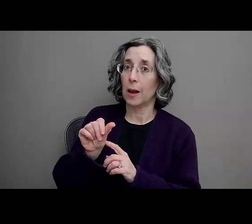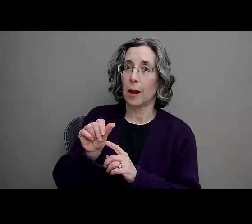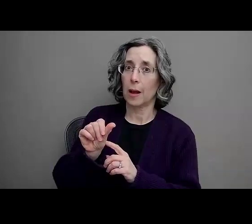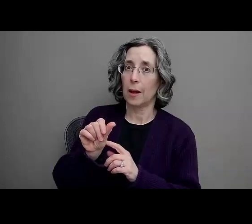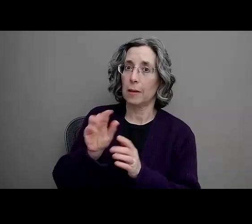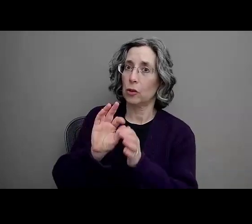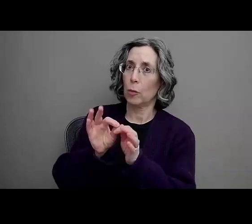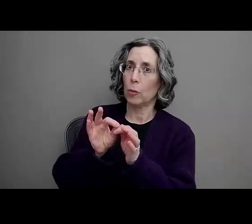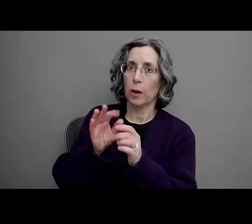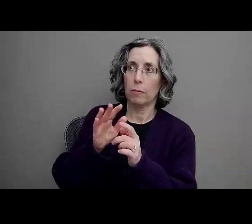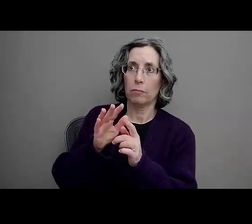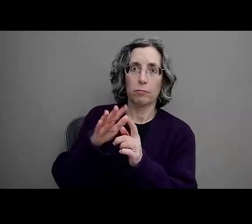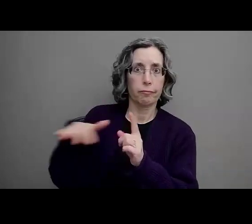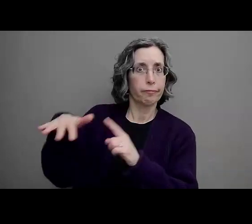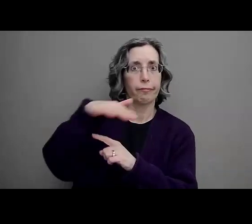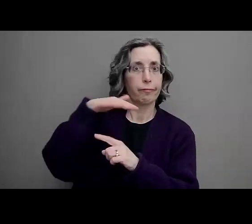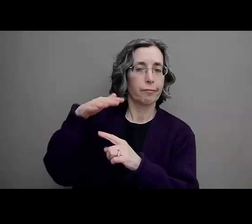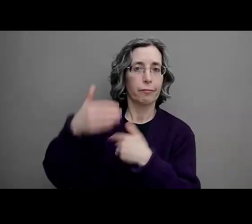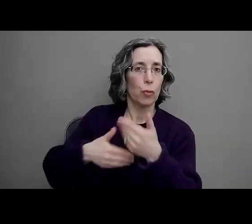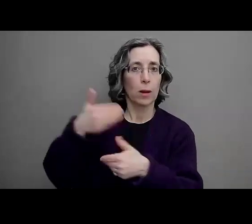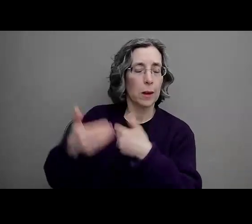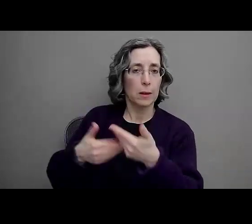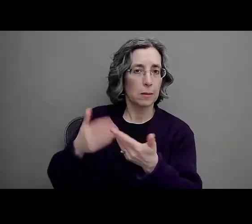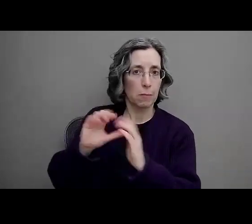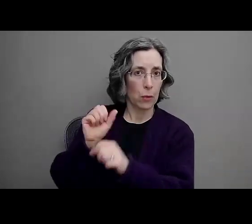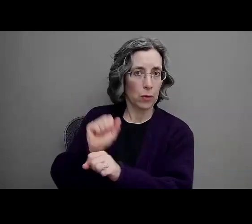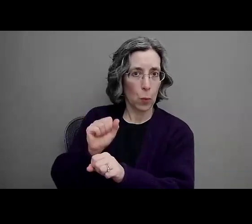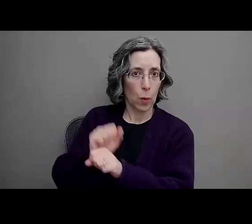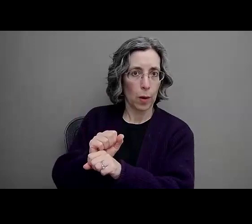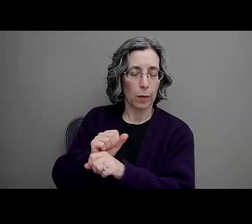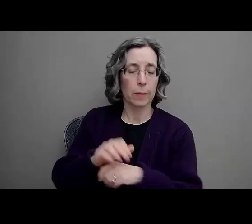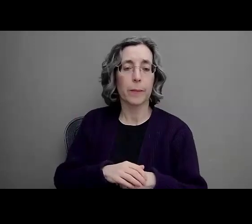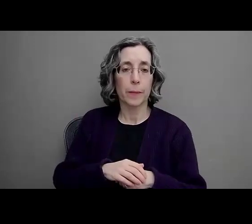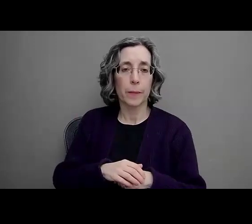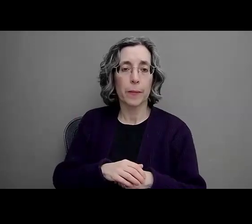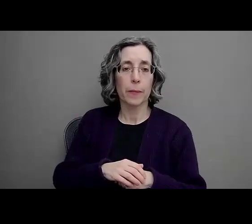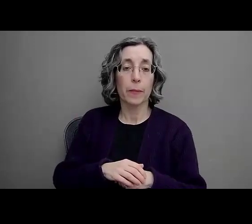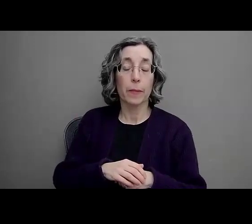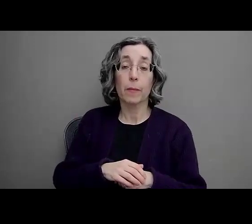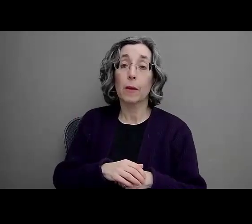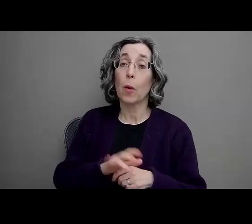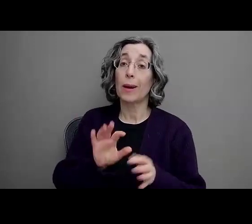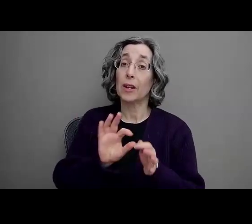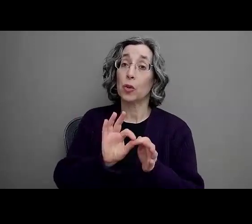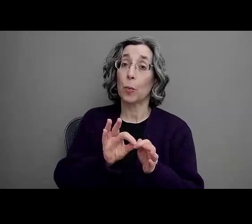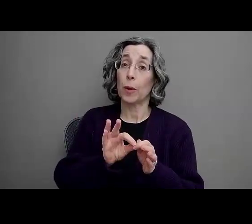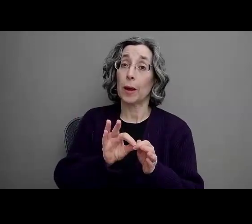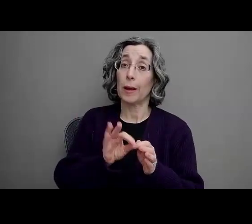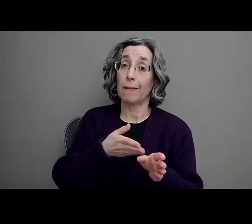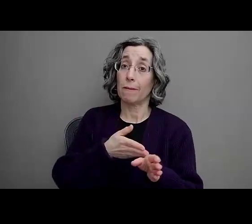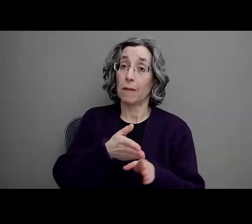So how does interpreting in Virginia work? Especially as opposed to other places.